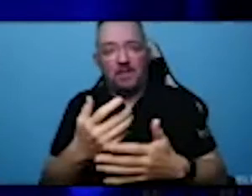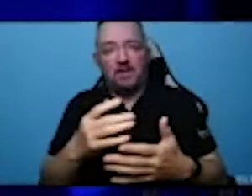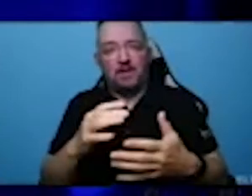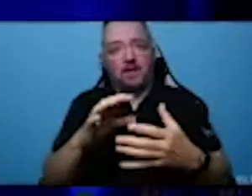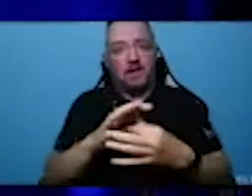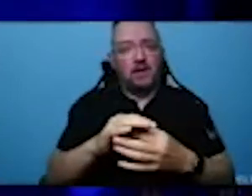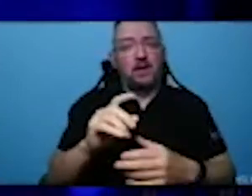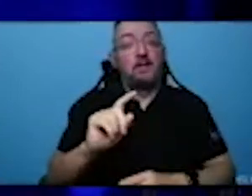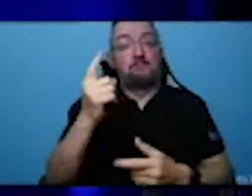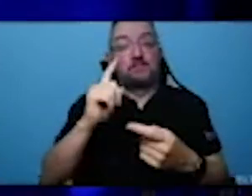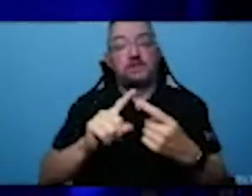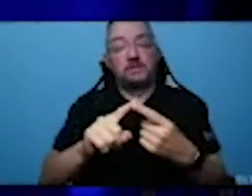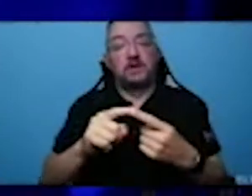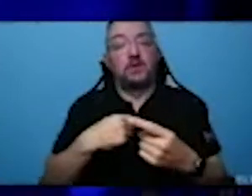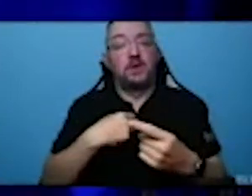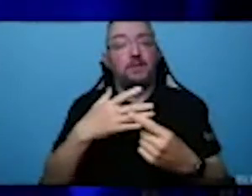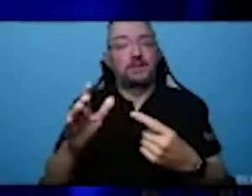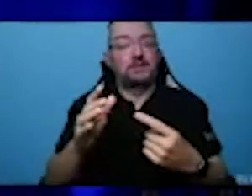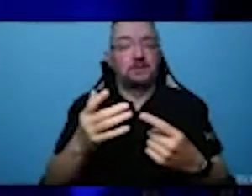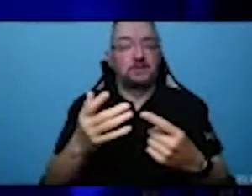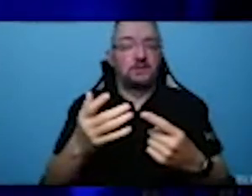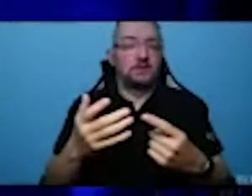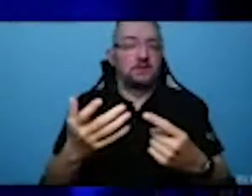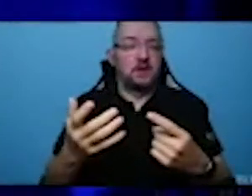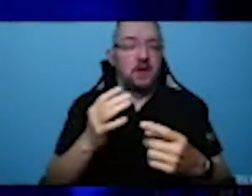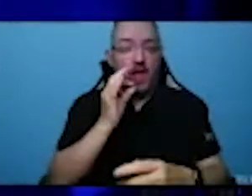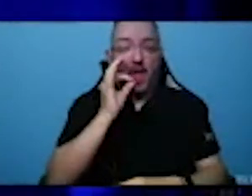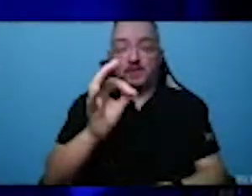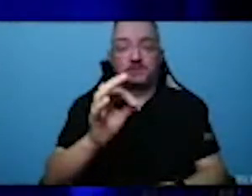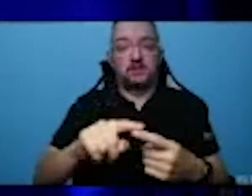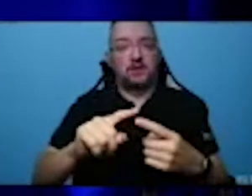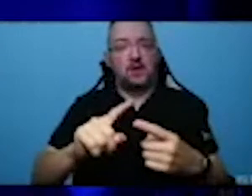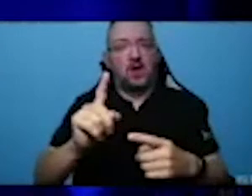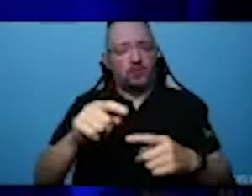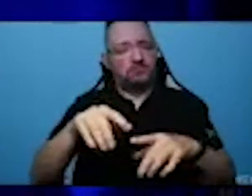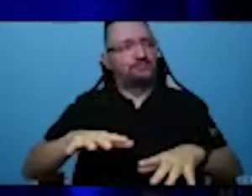asked a big question, which was what does a resilient nation look like? Um, and actually we came to the